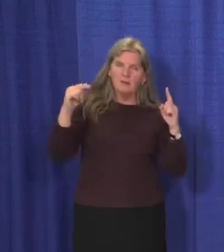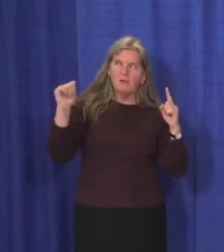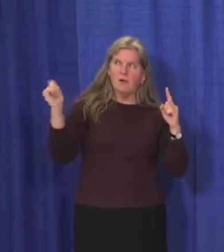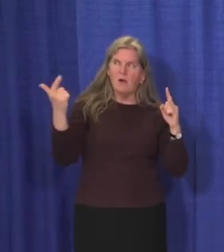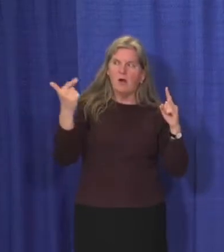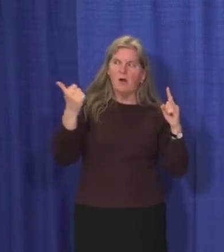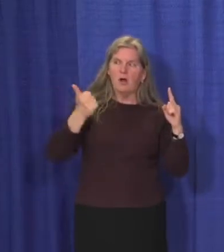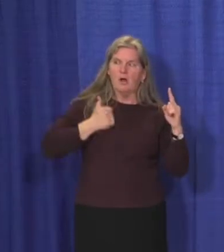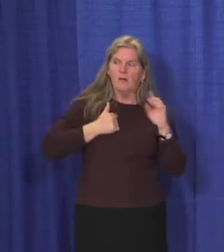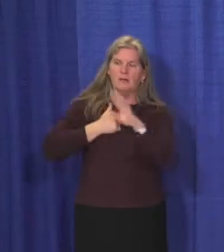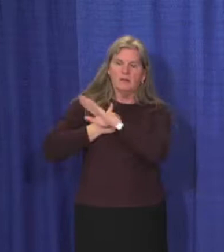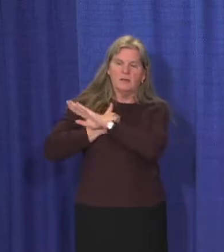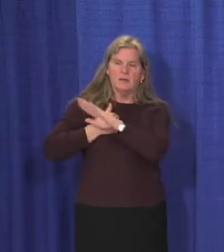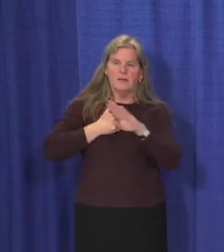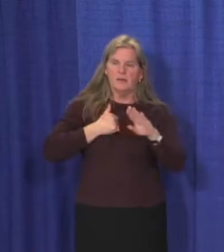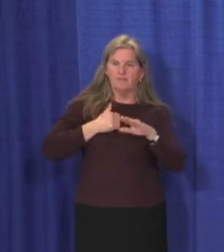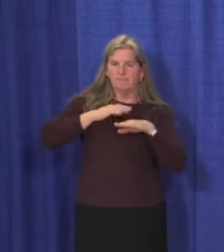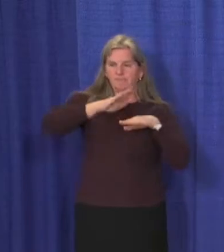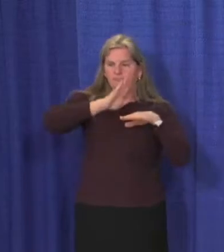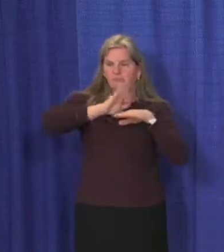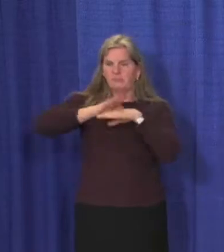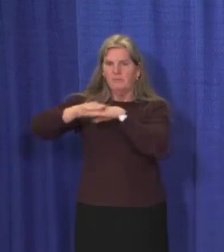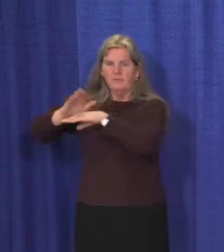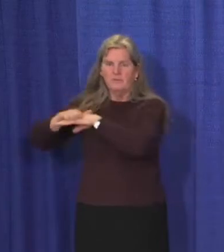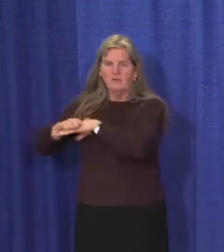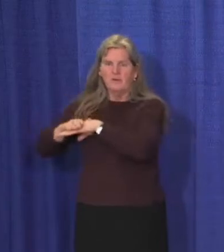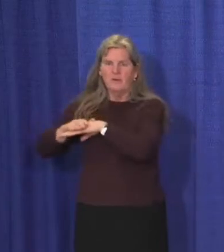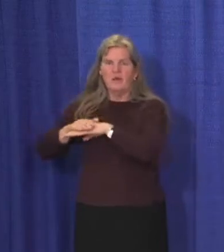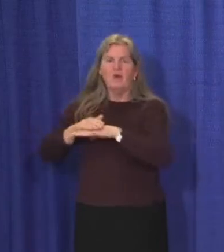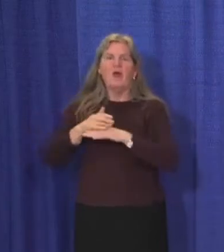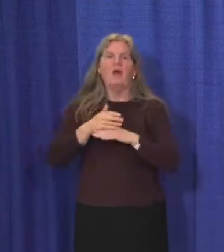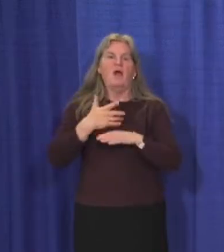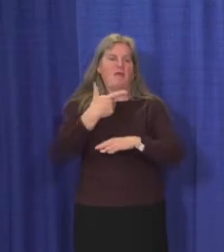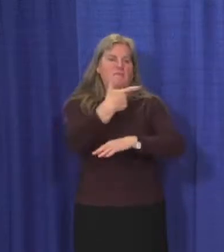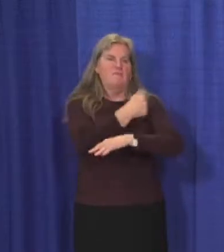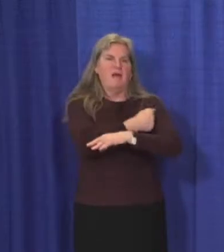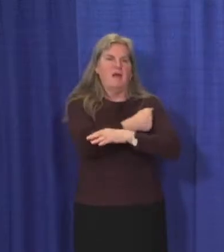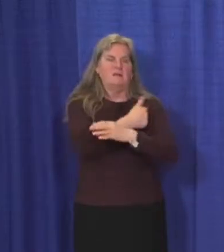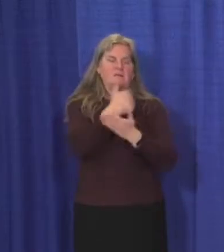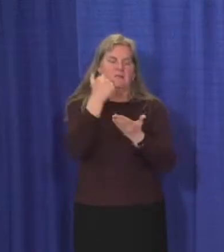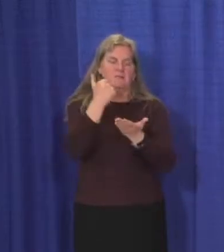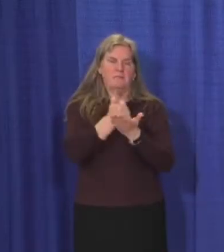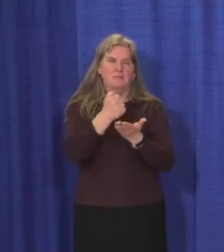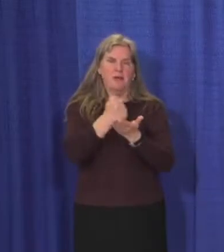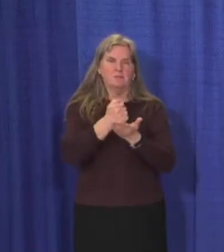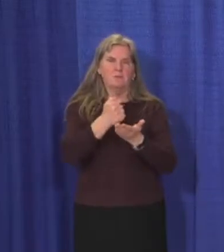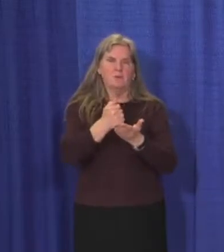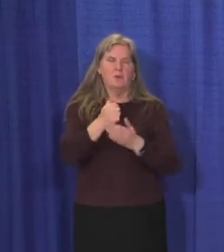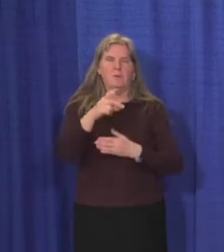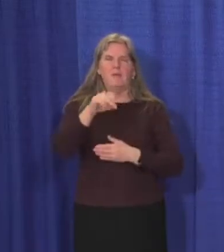across the country warning that these vaccine passports or certificates could be a bit of a